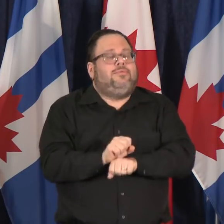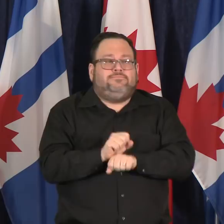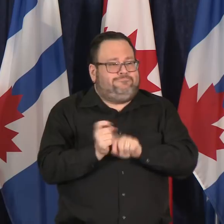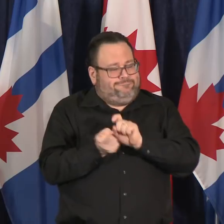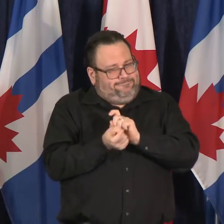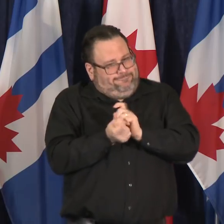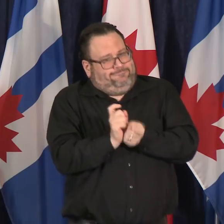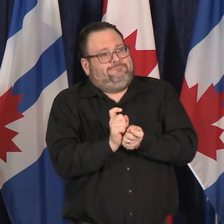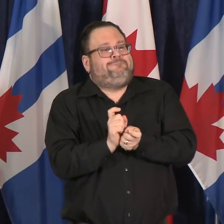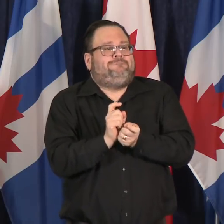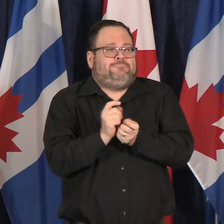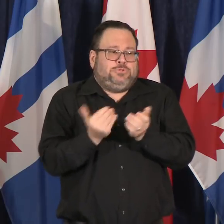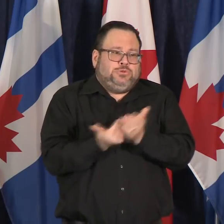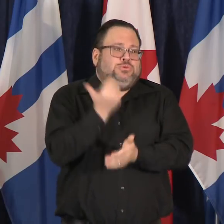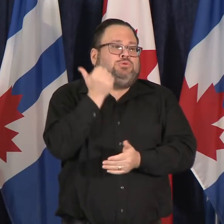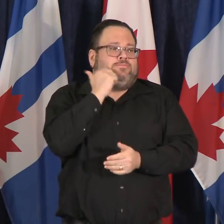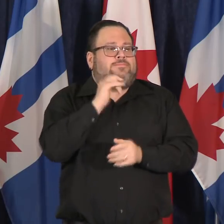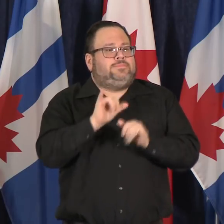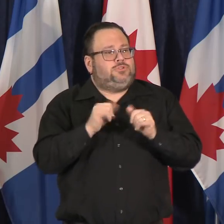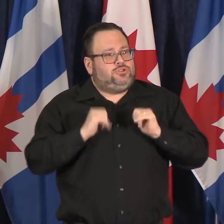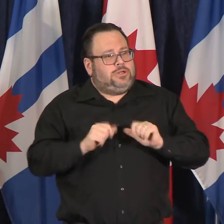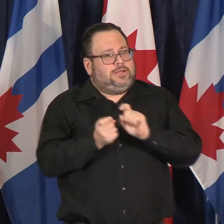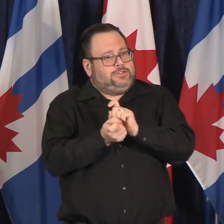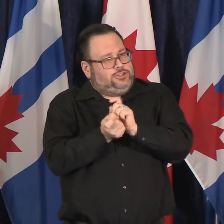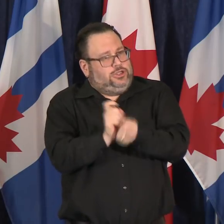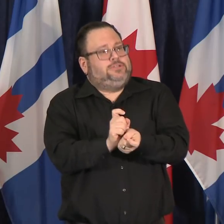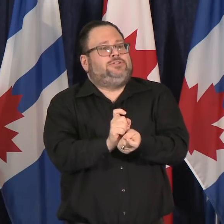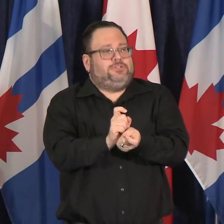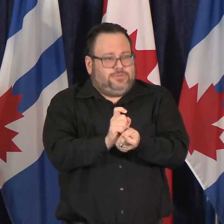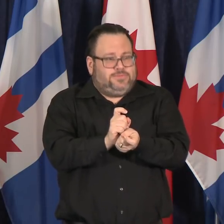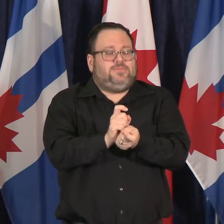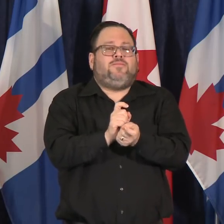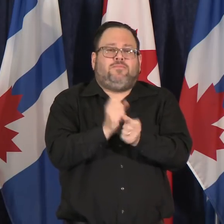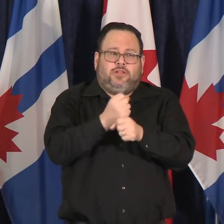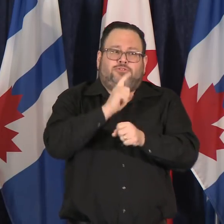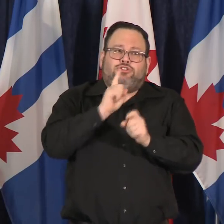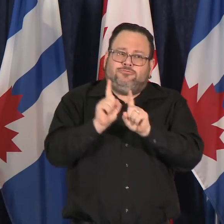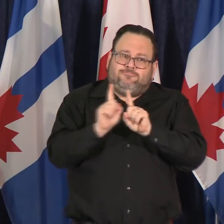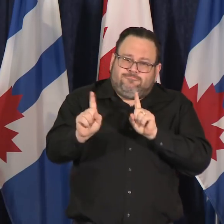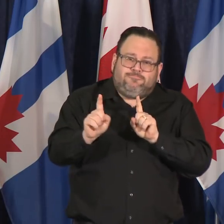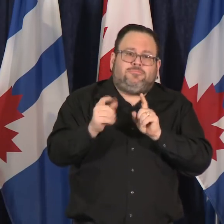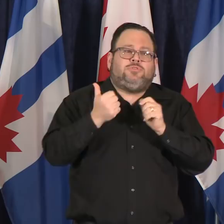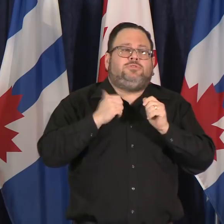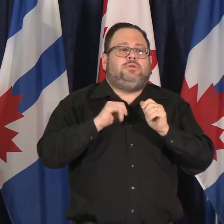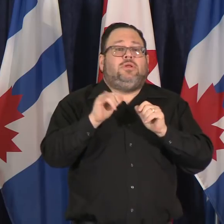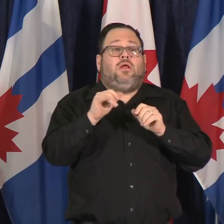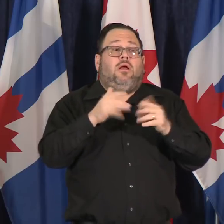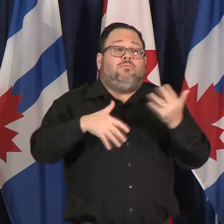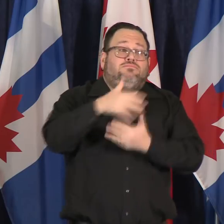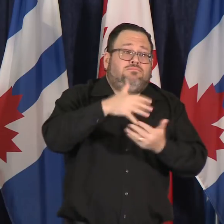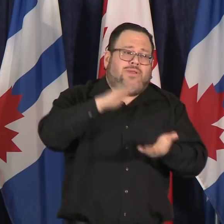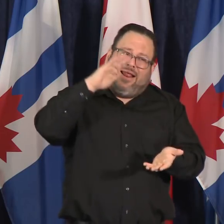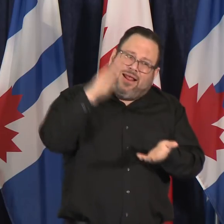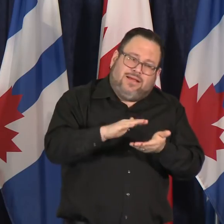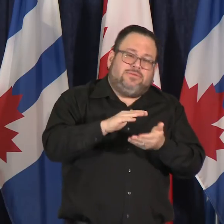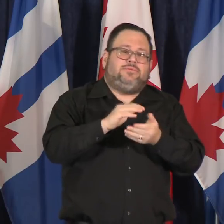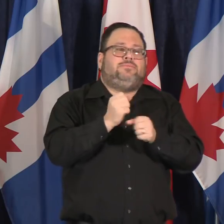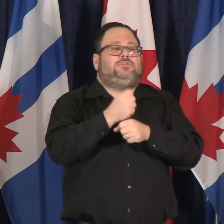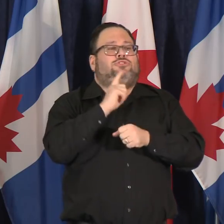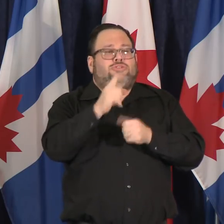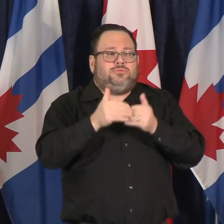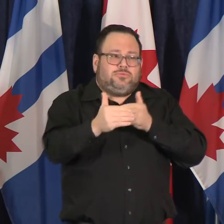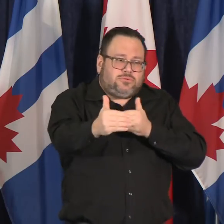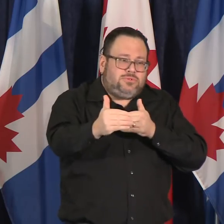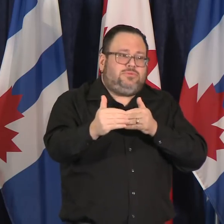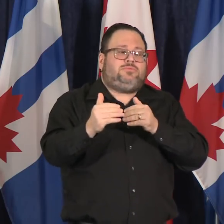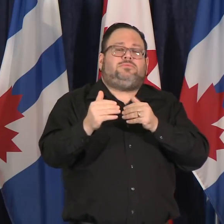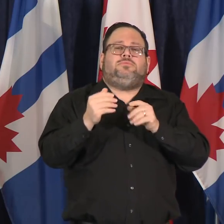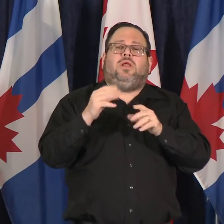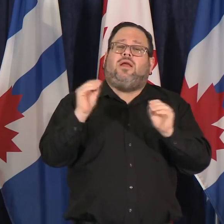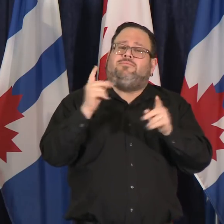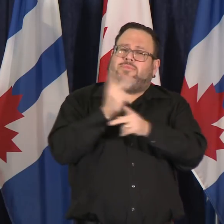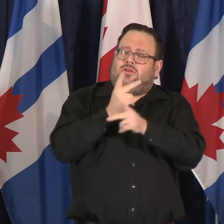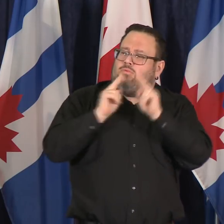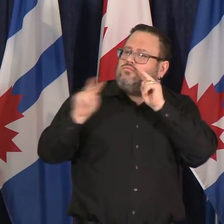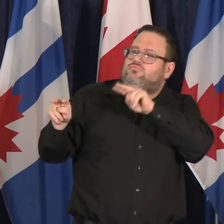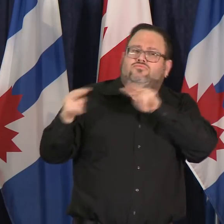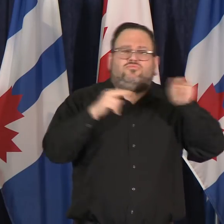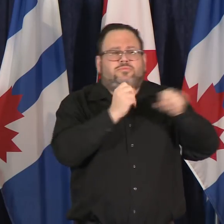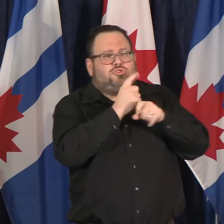distancing stay home stay safe and take care of each other so with that I'll